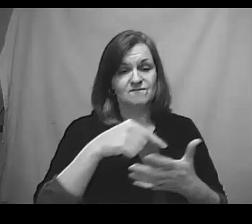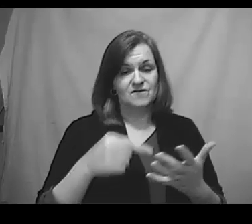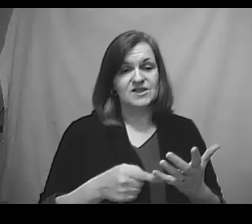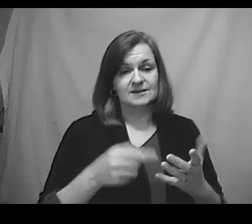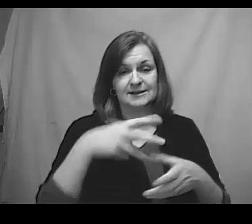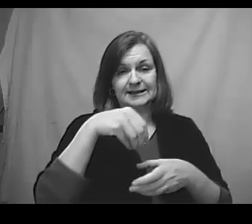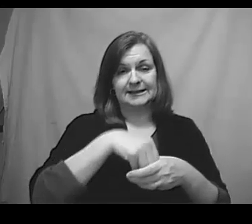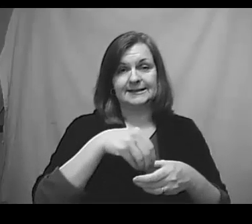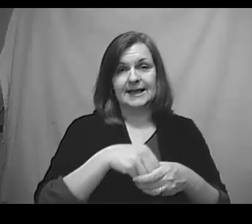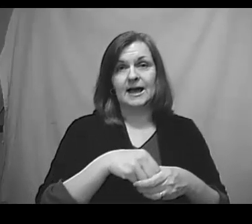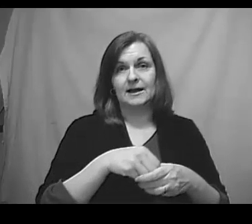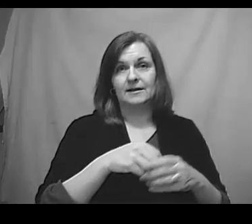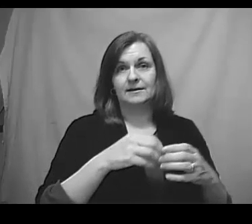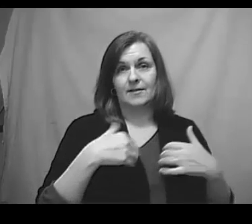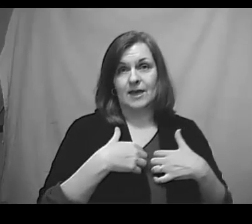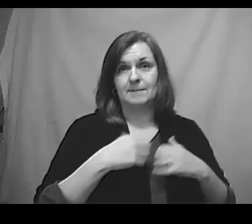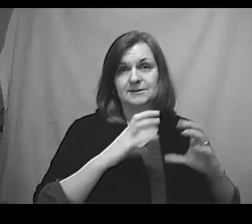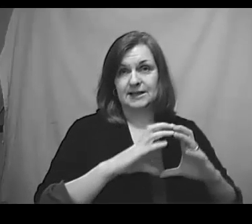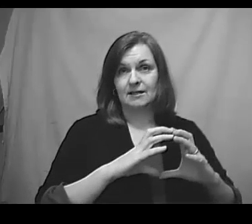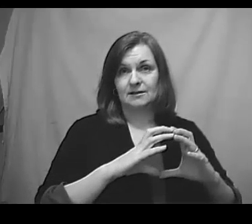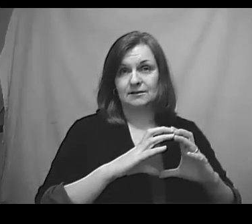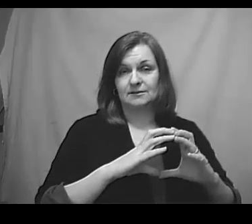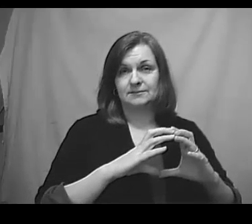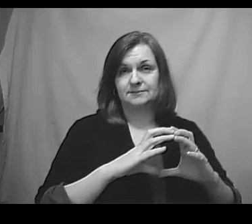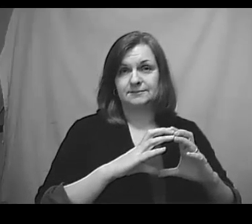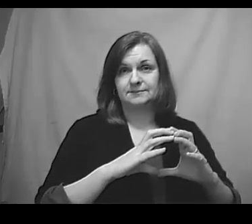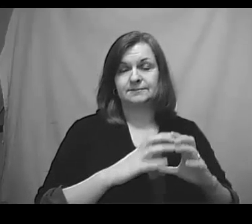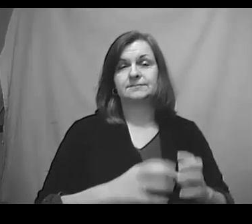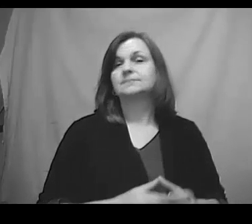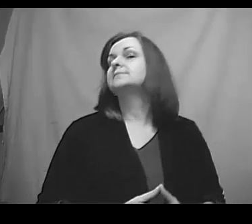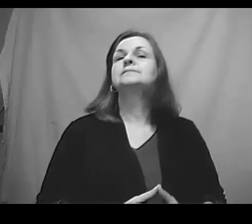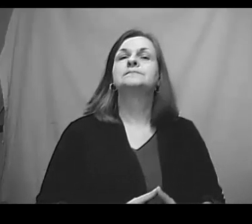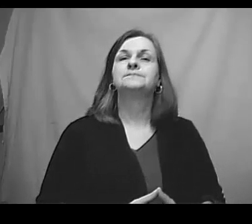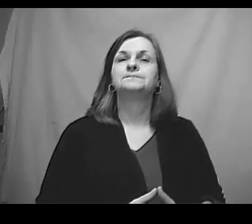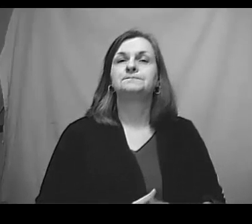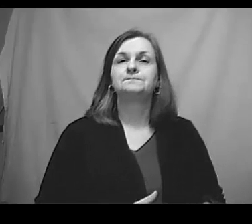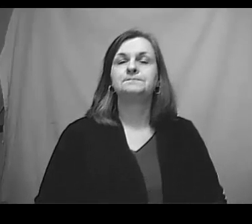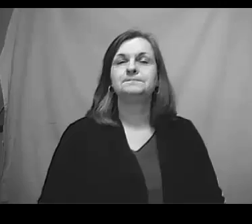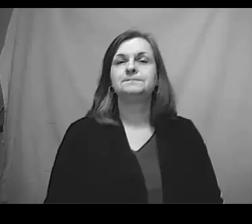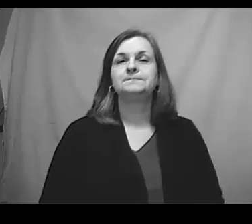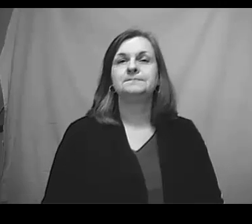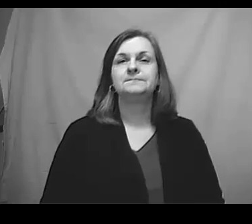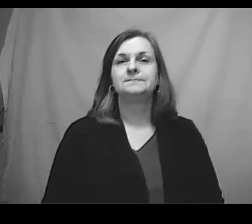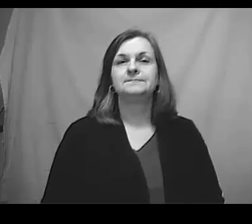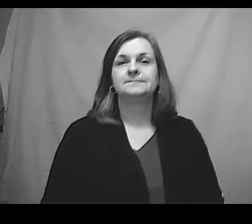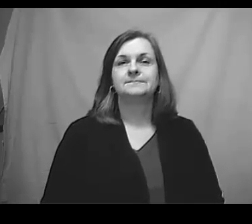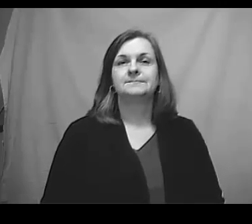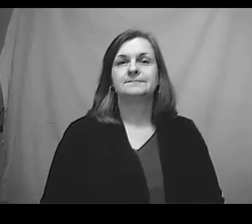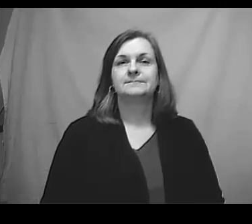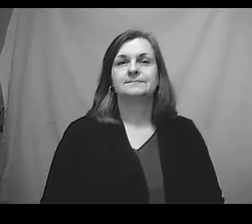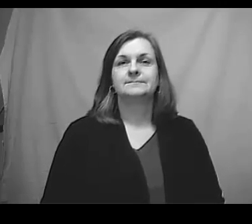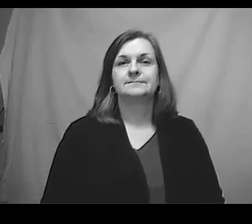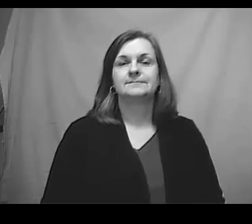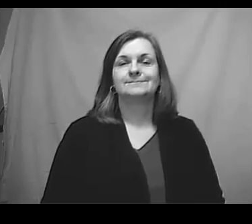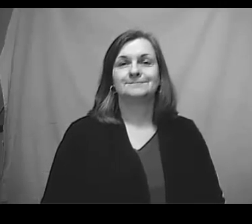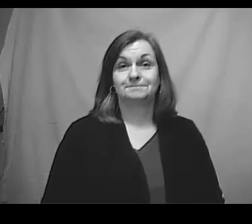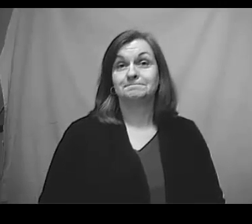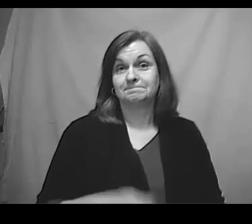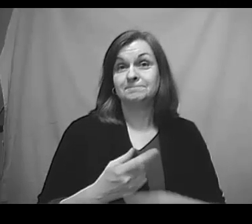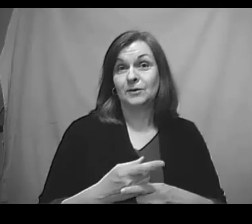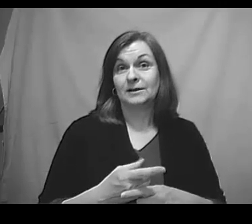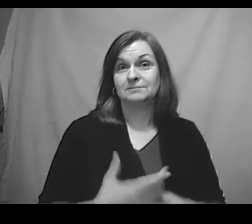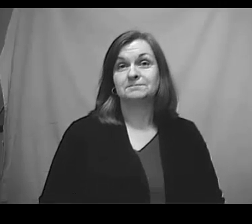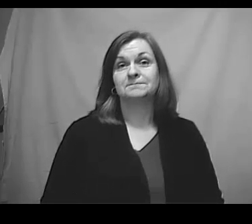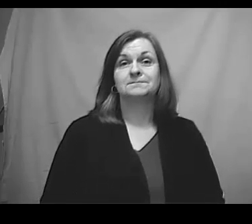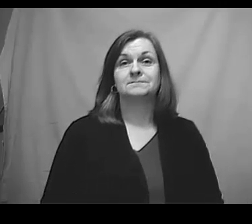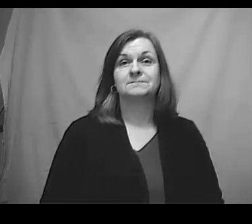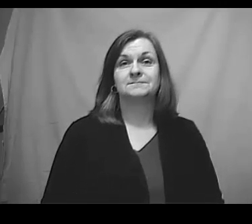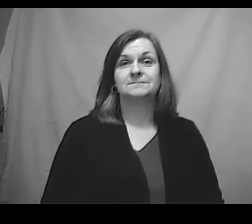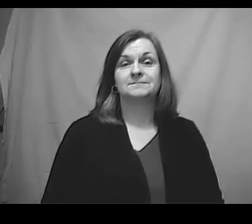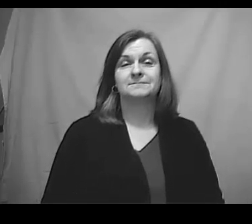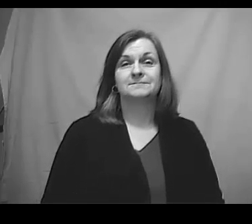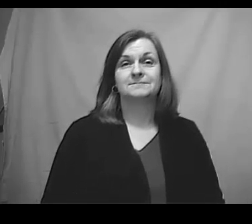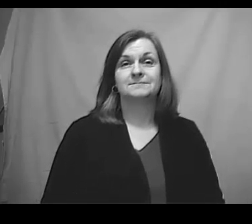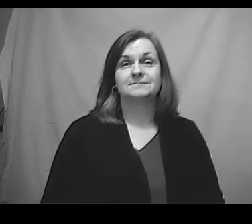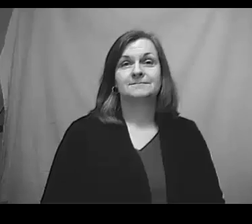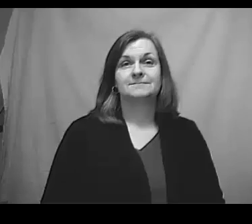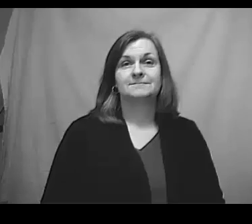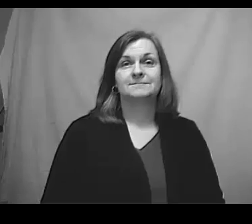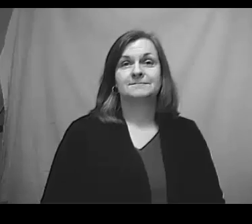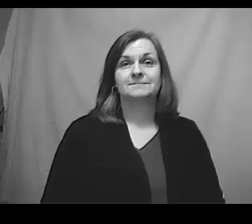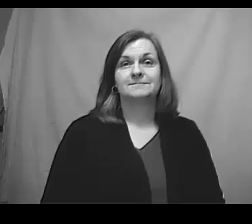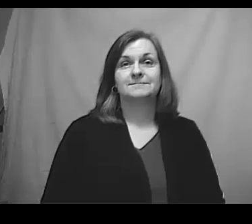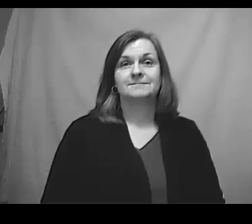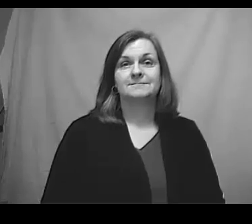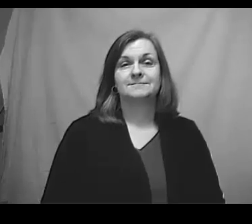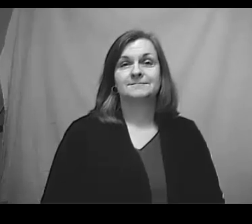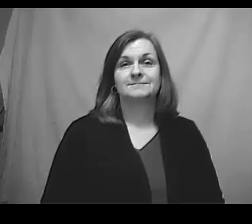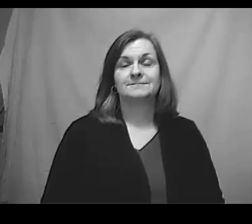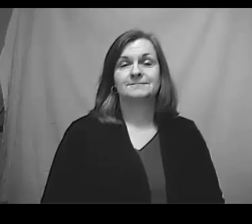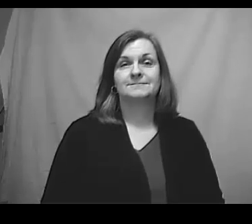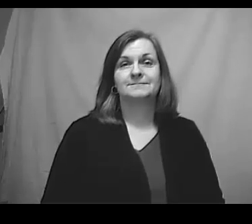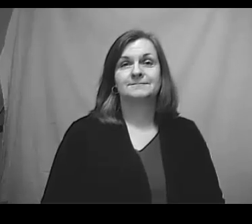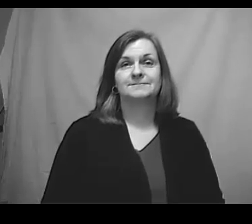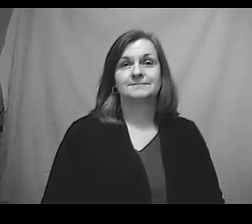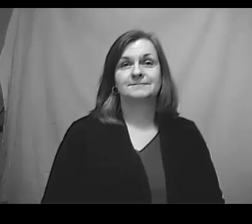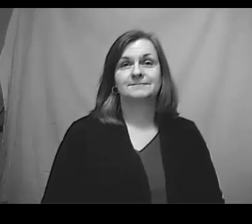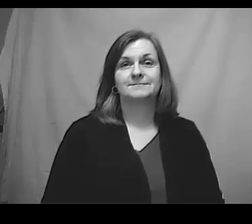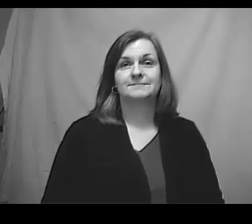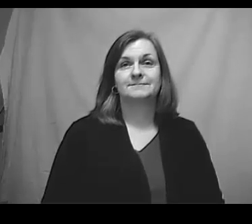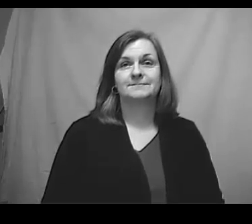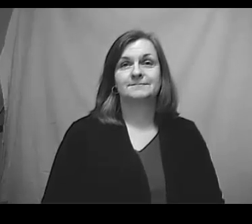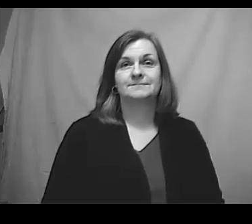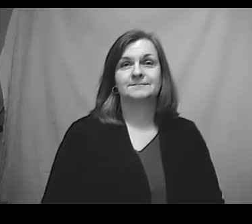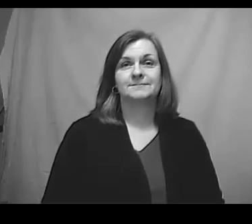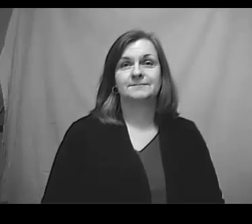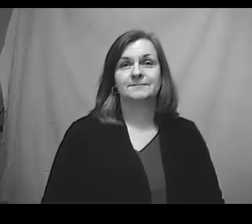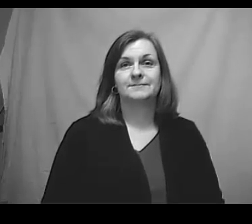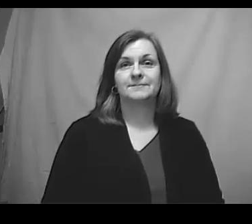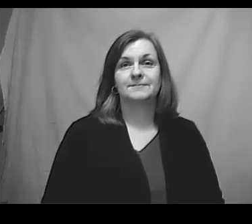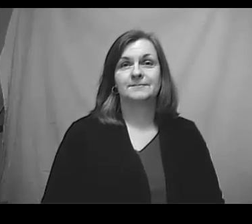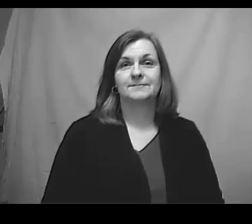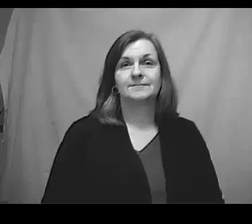we will have all these things inside an animal cell